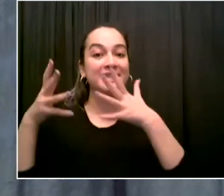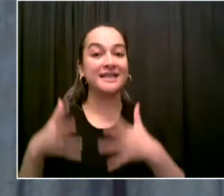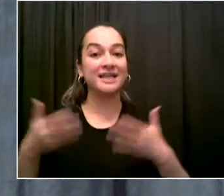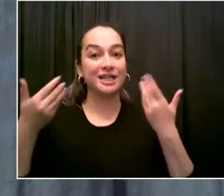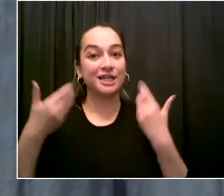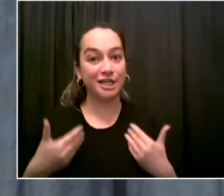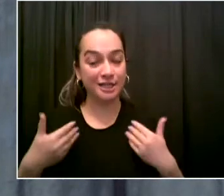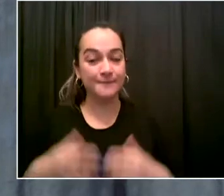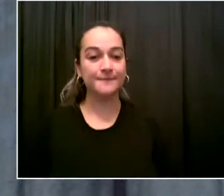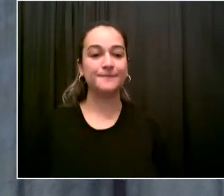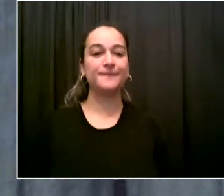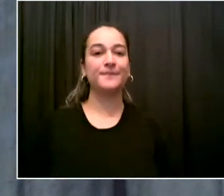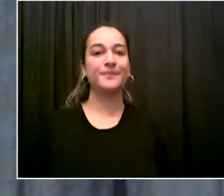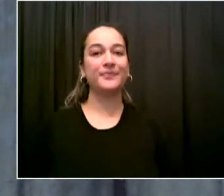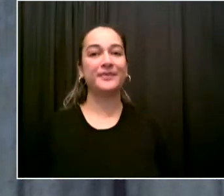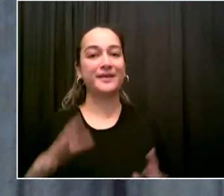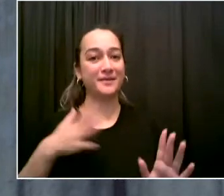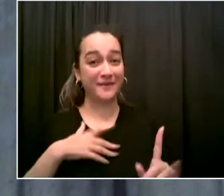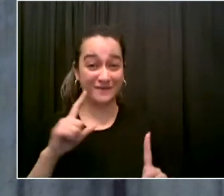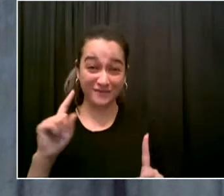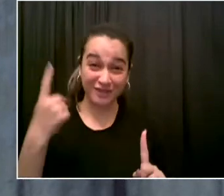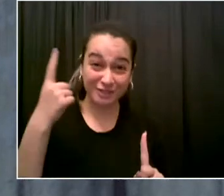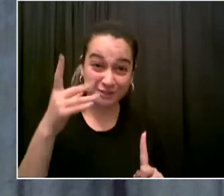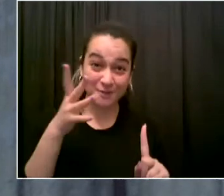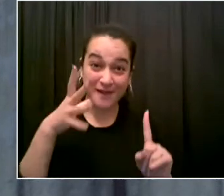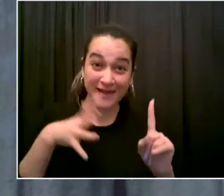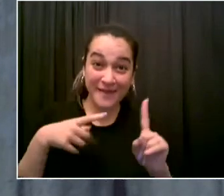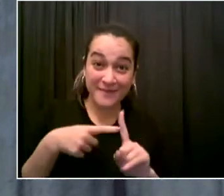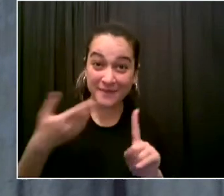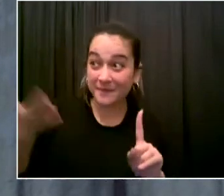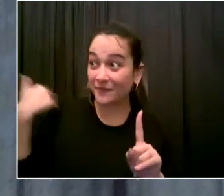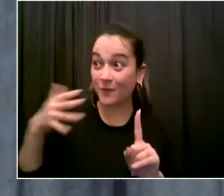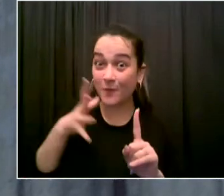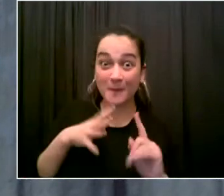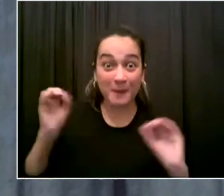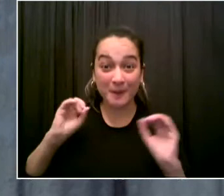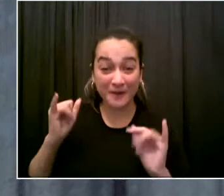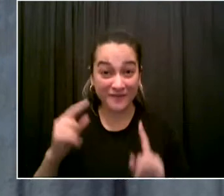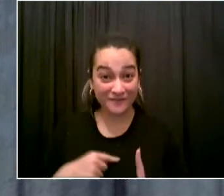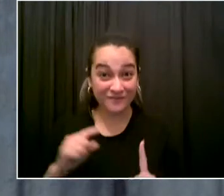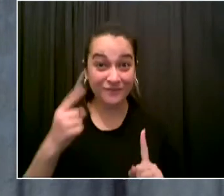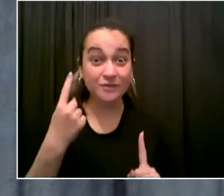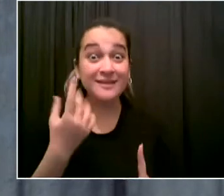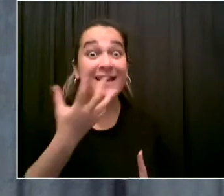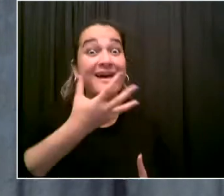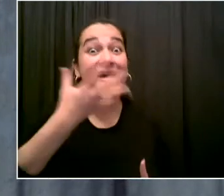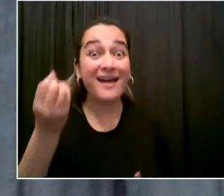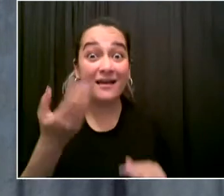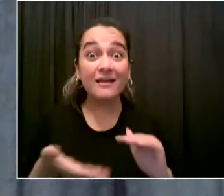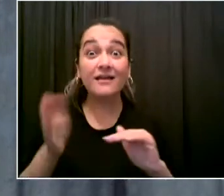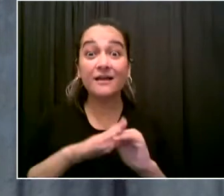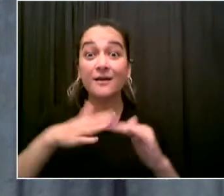YOU FOR THE OPPORTUNITY. I AM FEELING A LITTLE BIT IN AWE AS THE FIRST